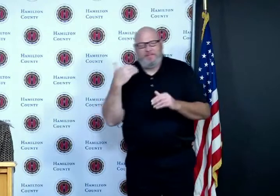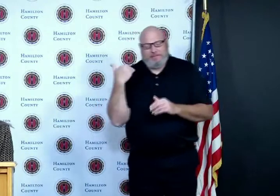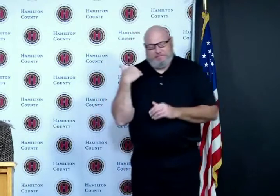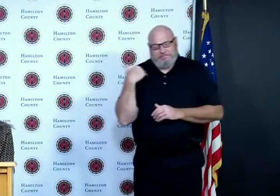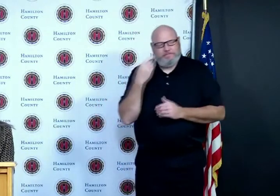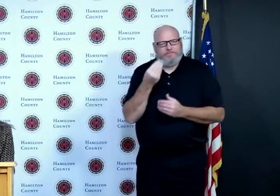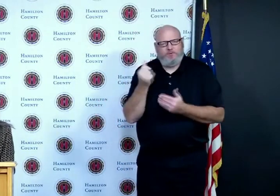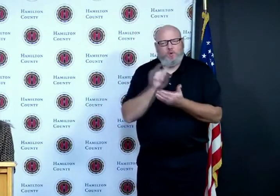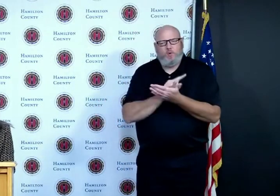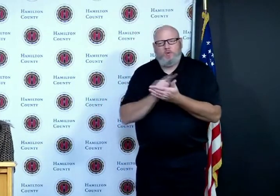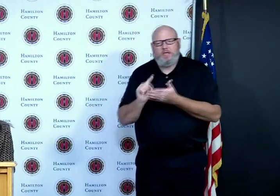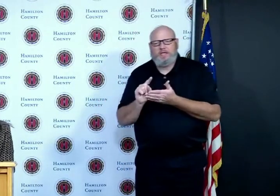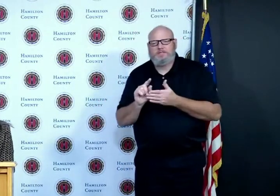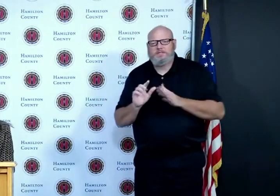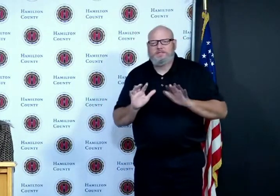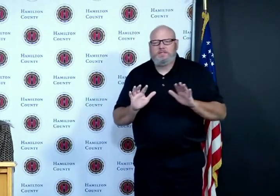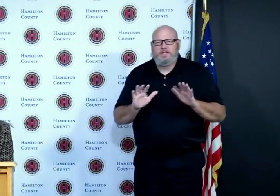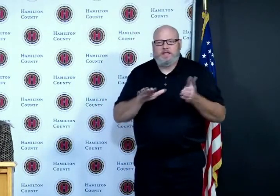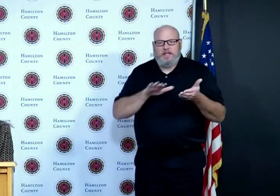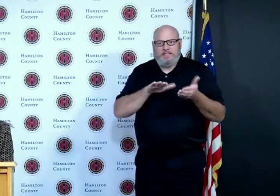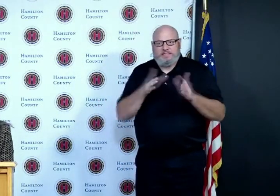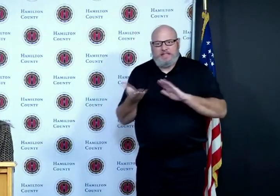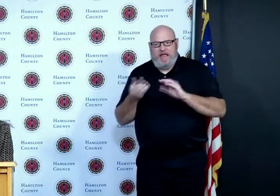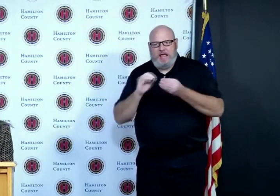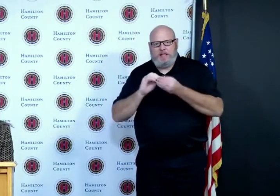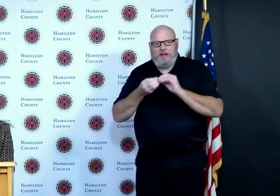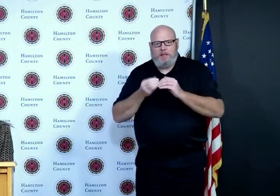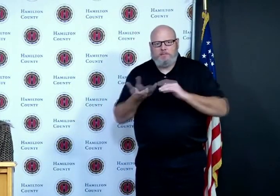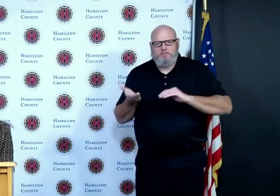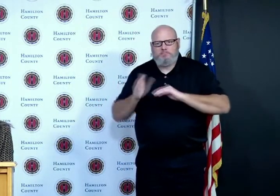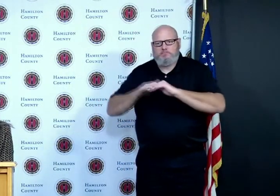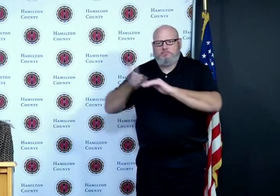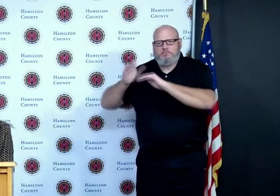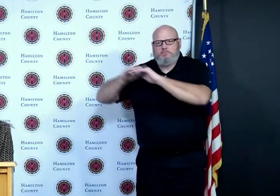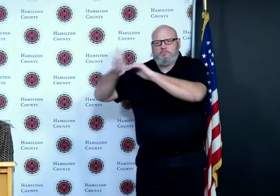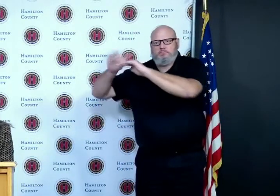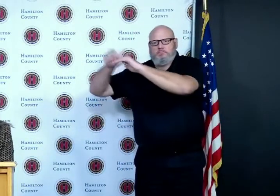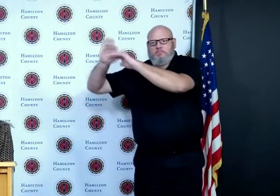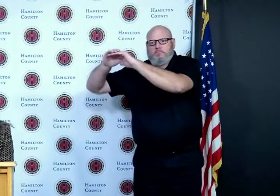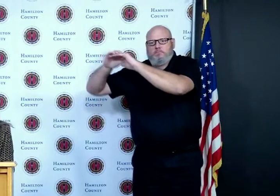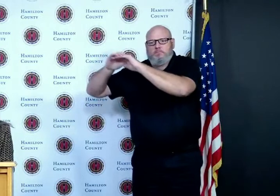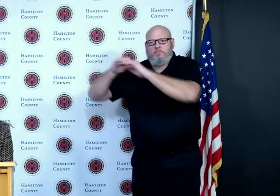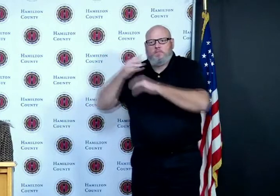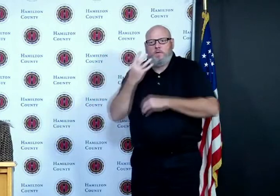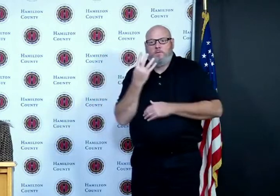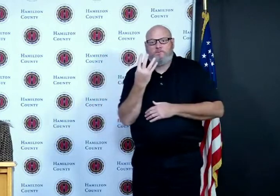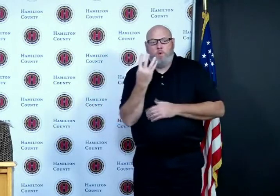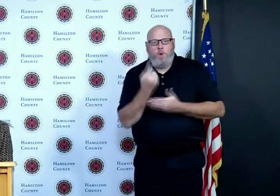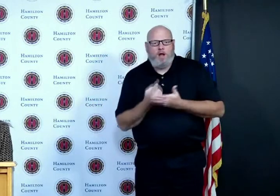the death number that the increase week over week was 4 then the next week it was 15